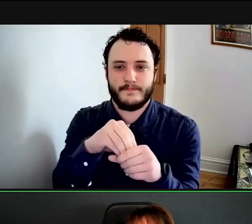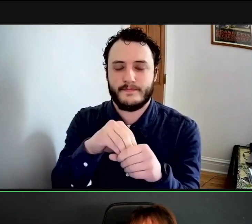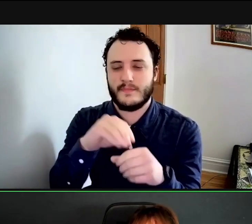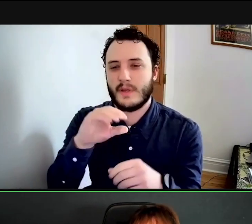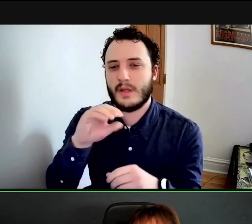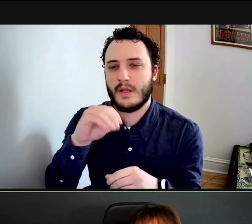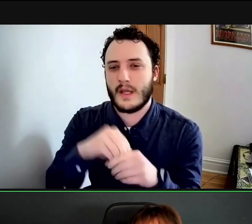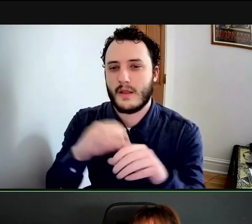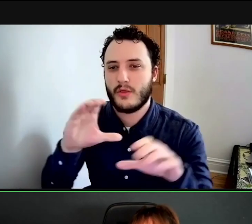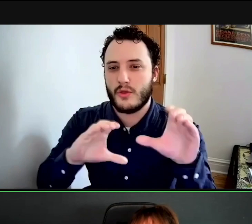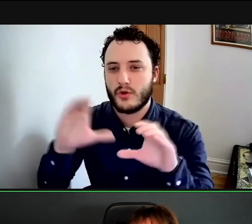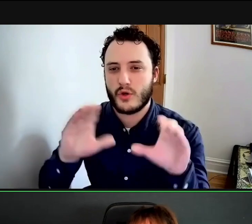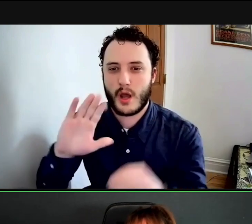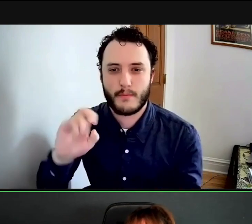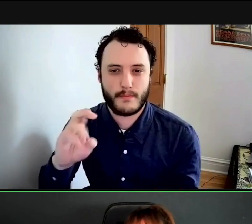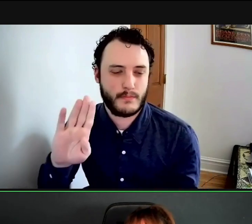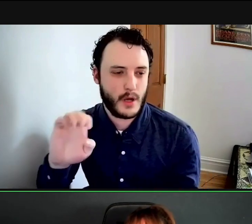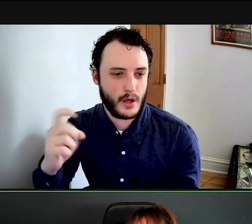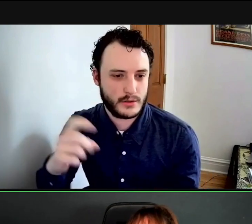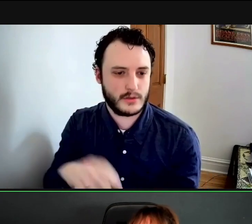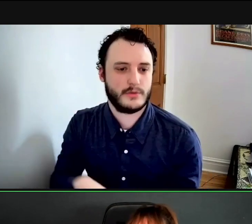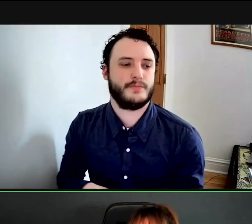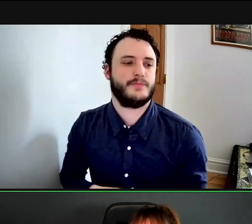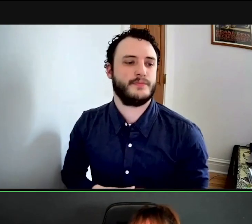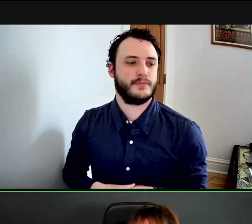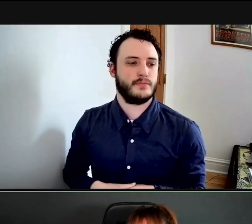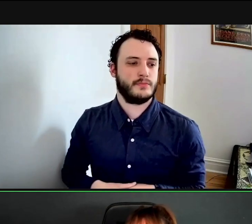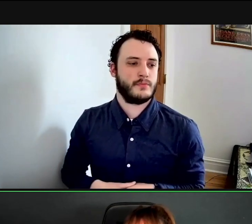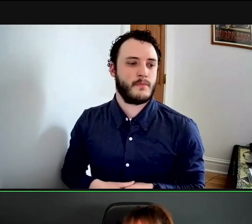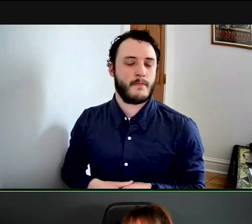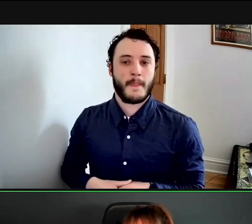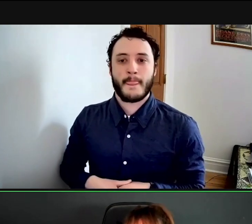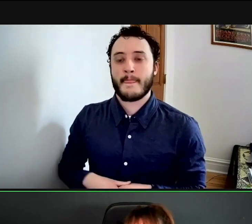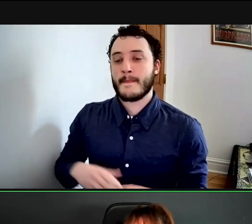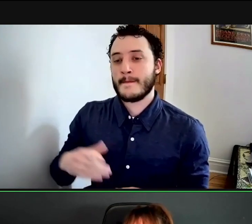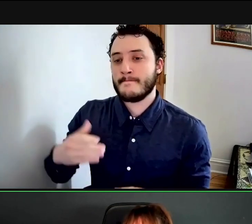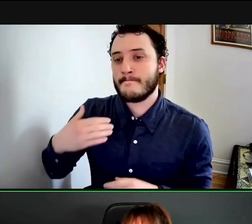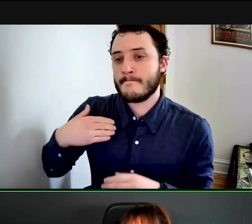And at the end of each topic, resources discussed will be typed in the chat.